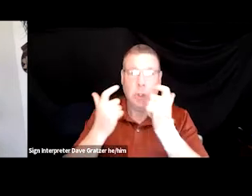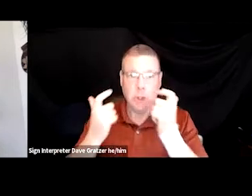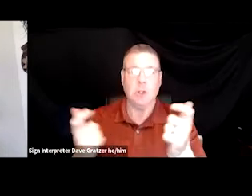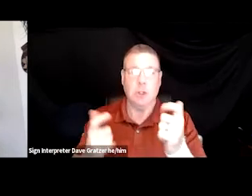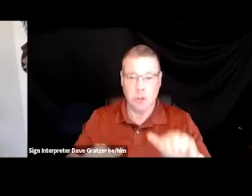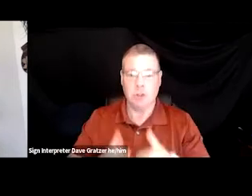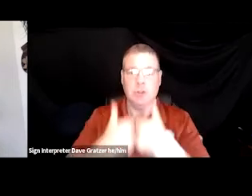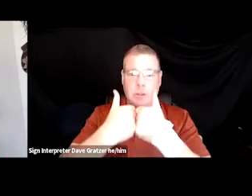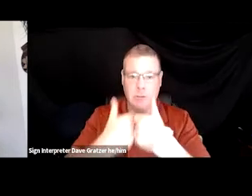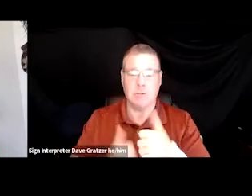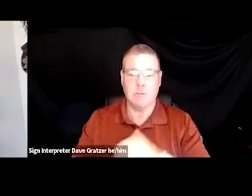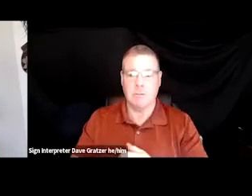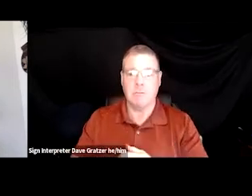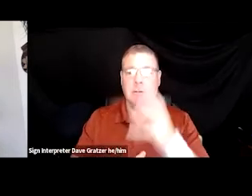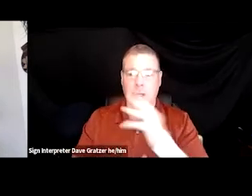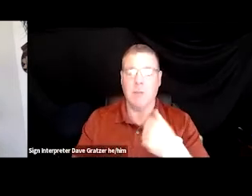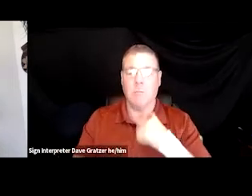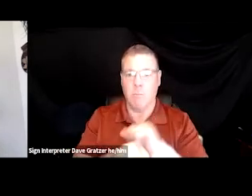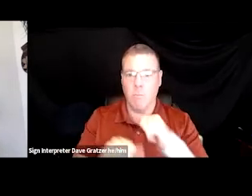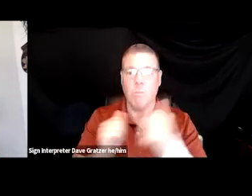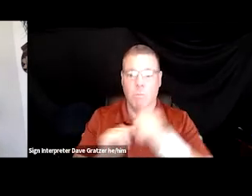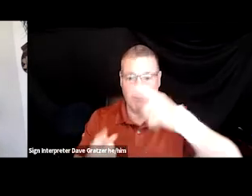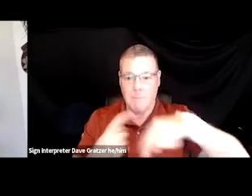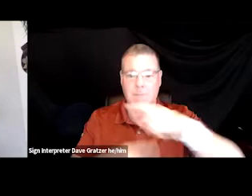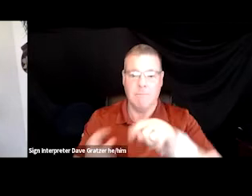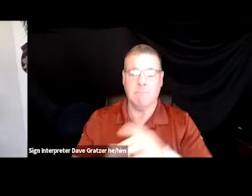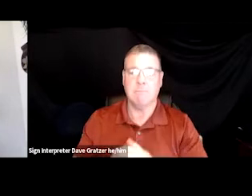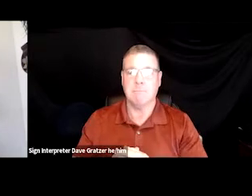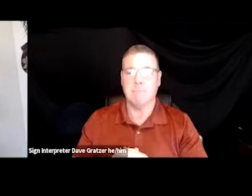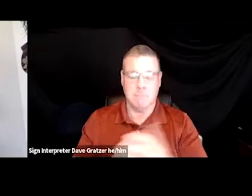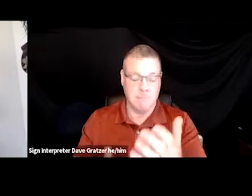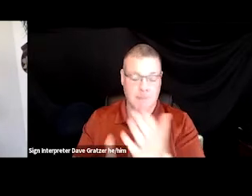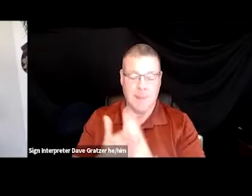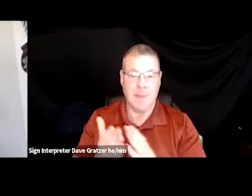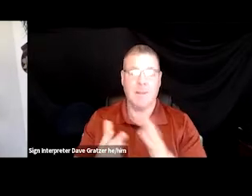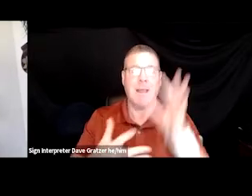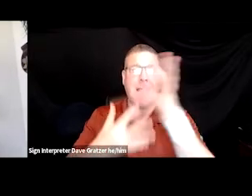for our Lifeline centers, and we've been working with them on some options and alternatives.